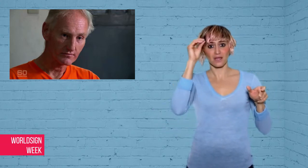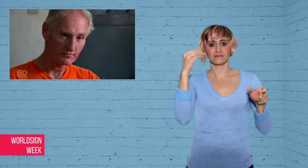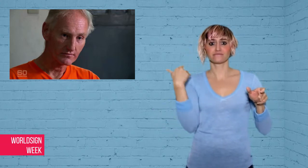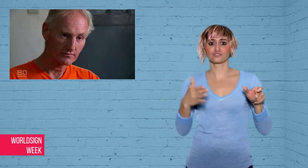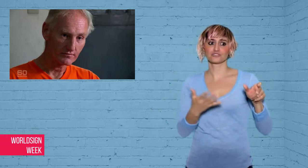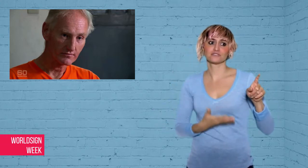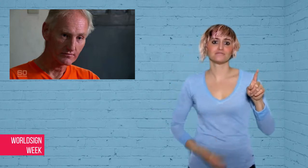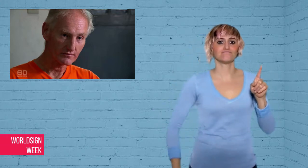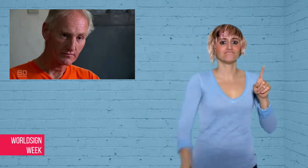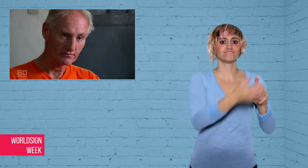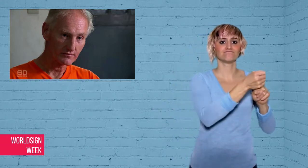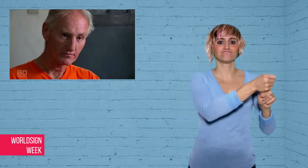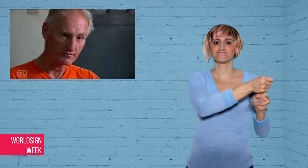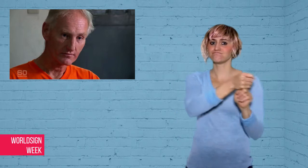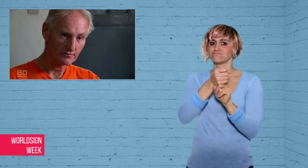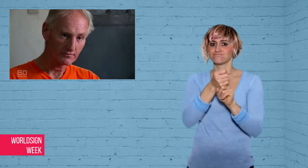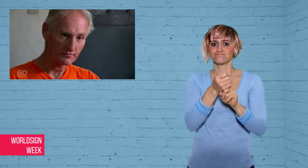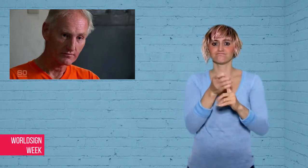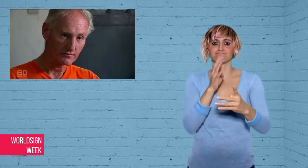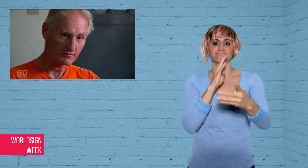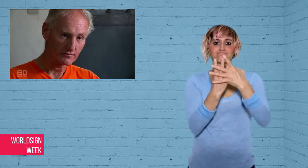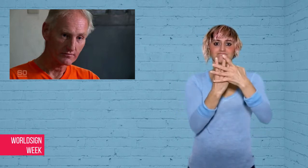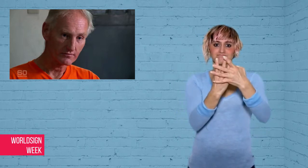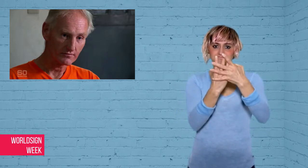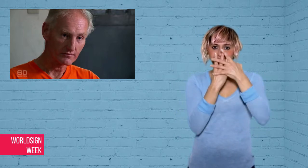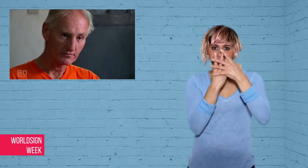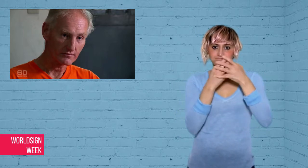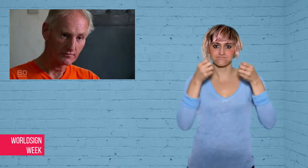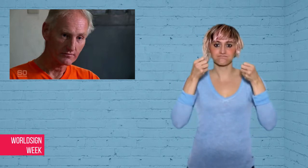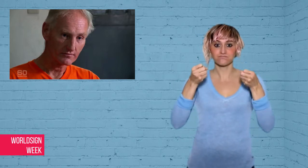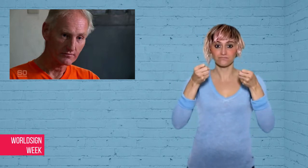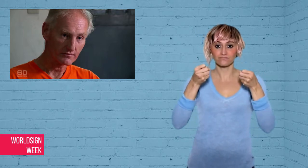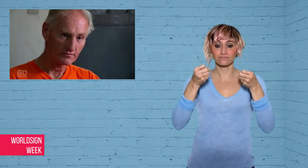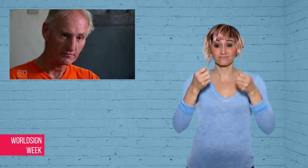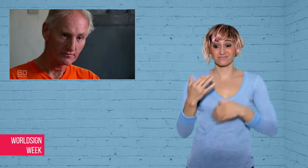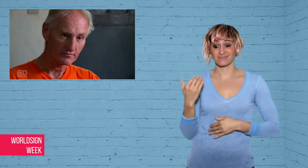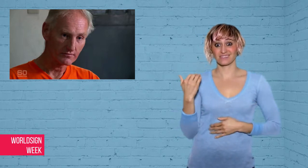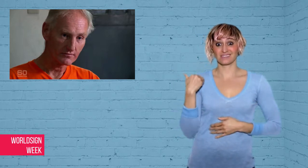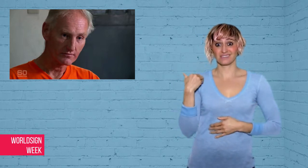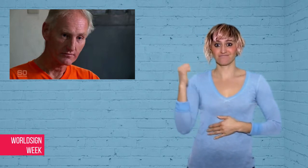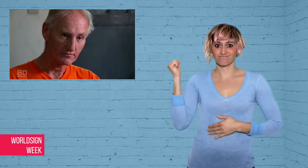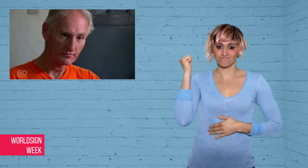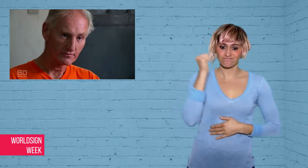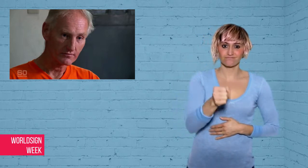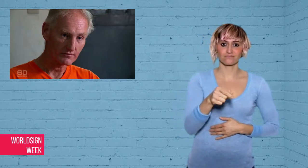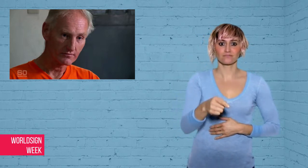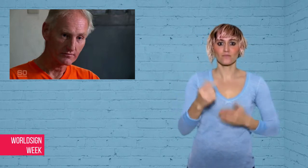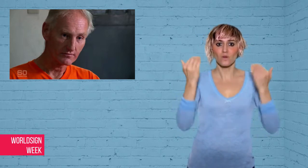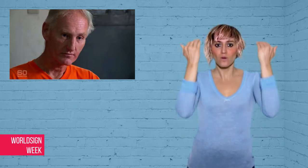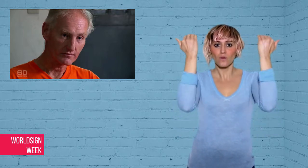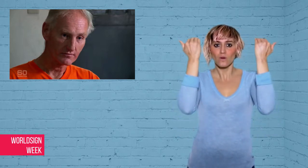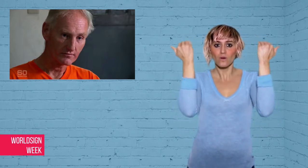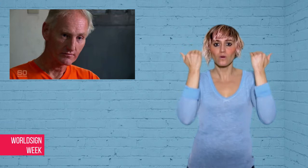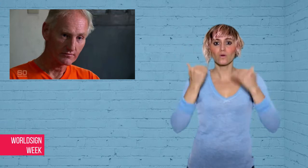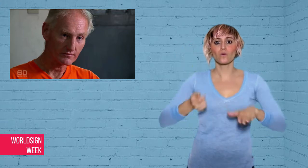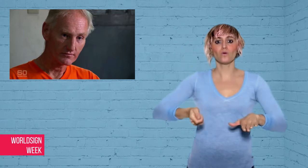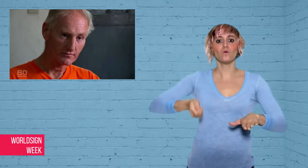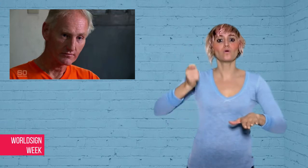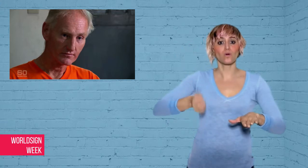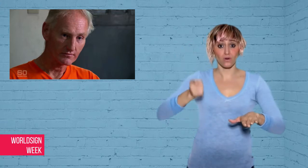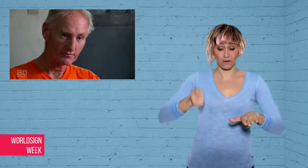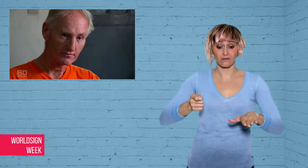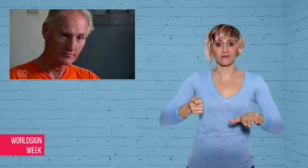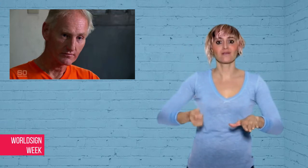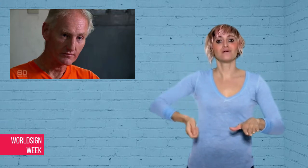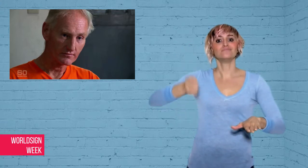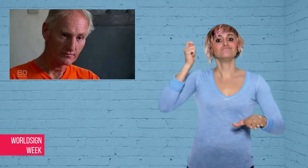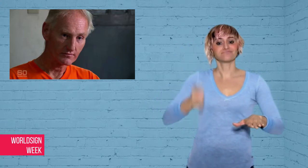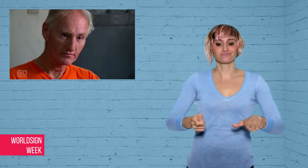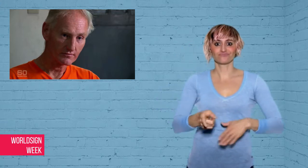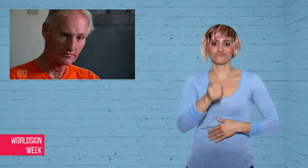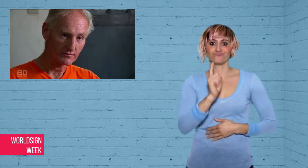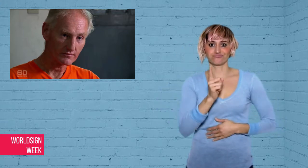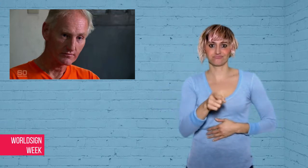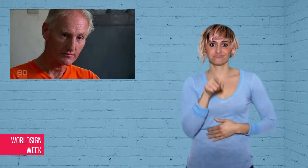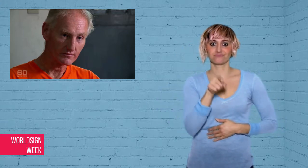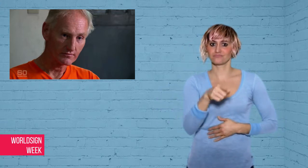He was recently found guilty of a long